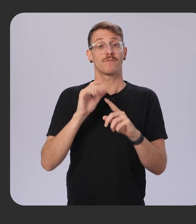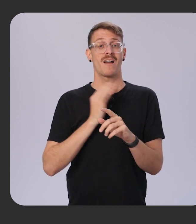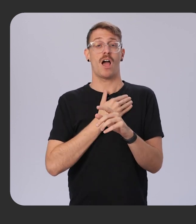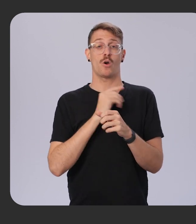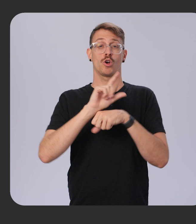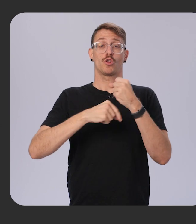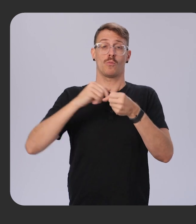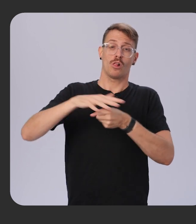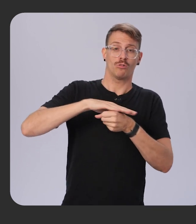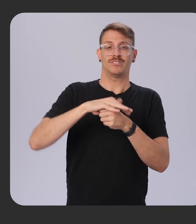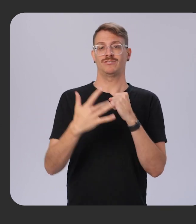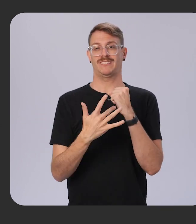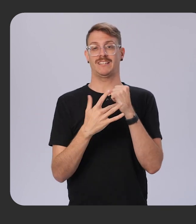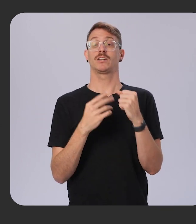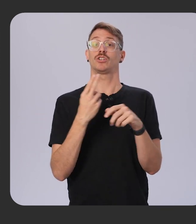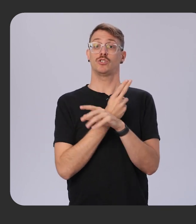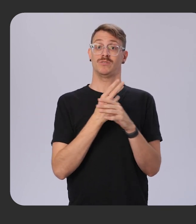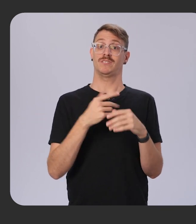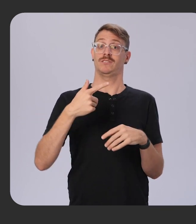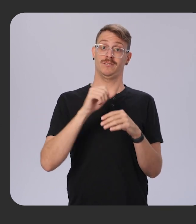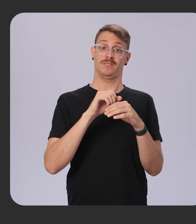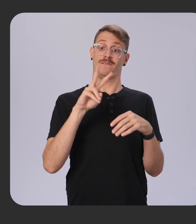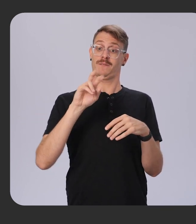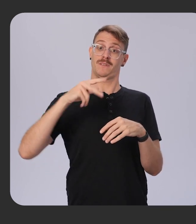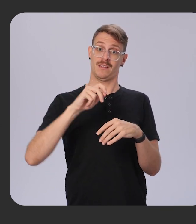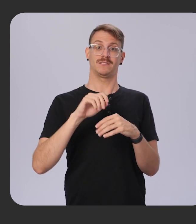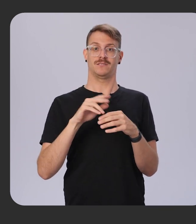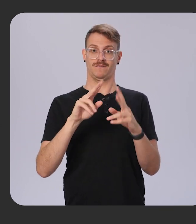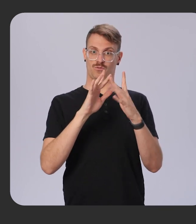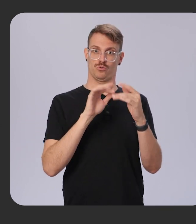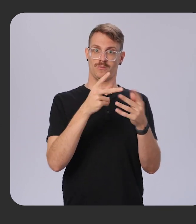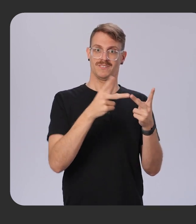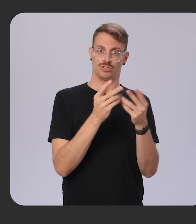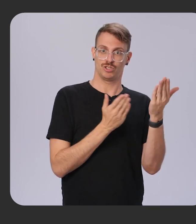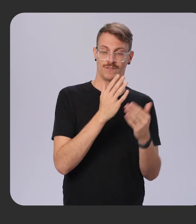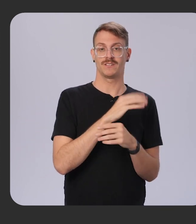combining Visual Positioning Service or VPS, Street View, and machine learning.